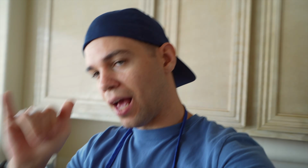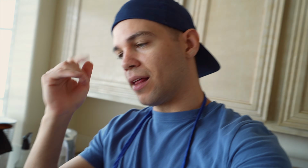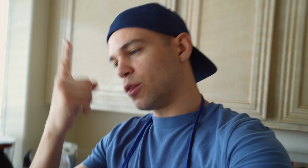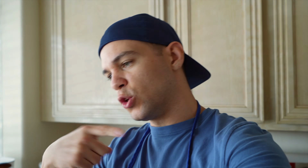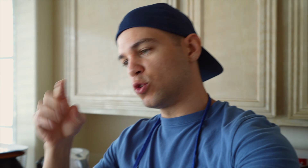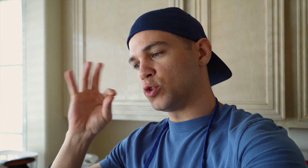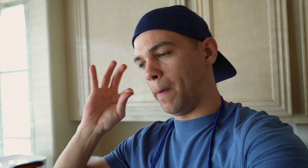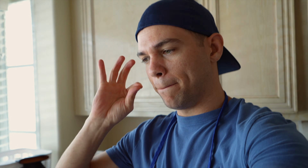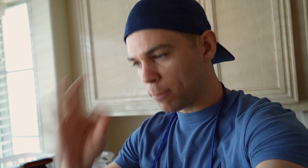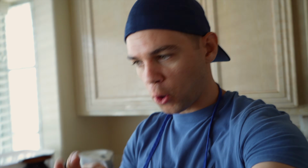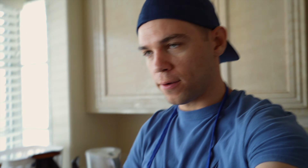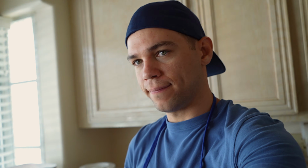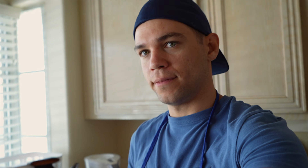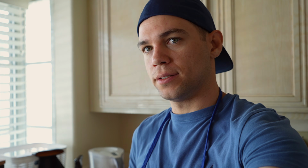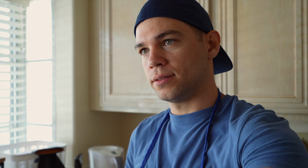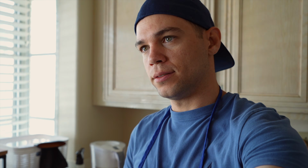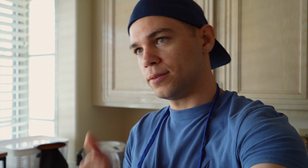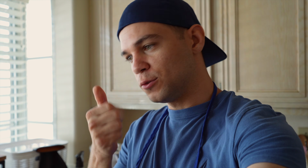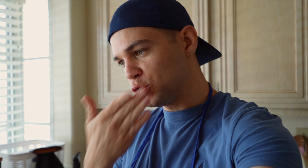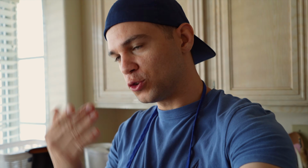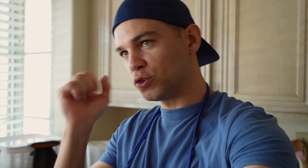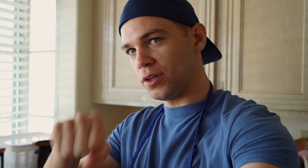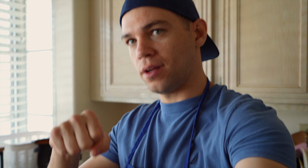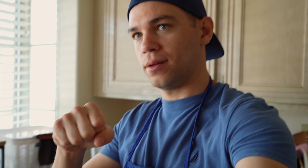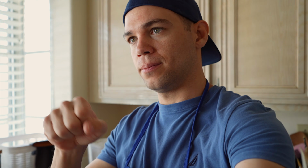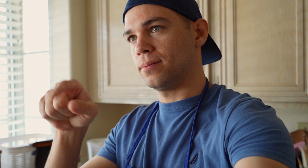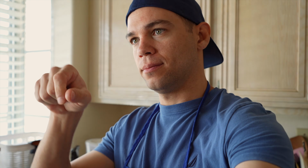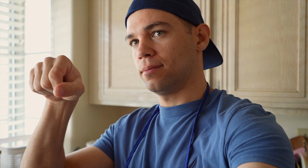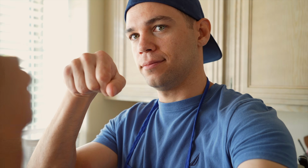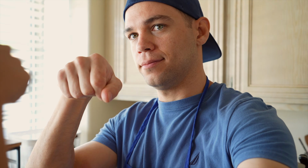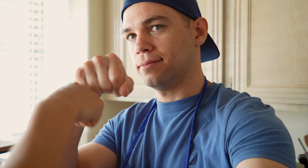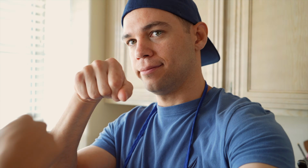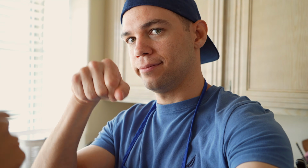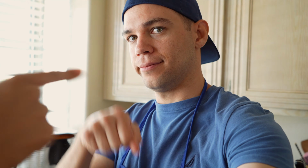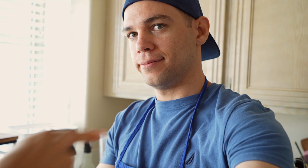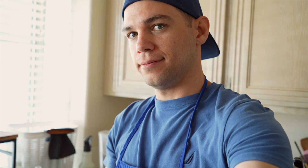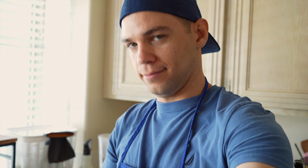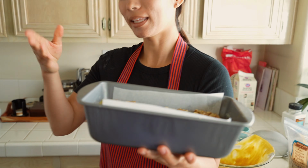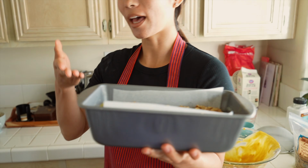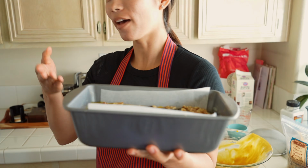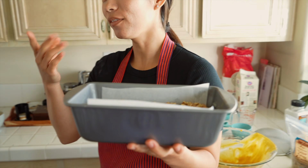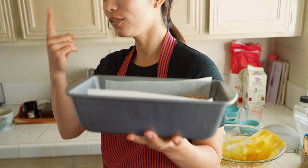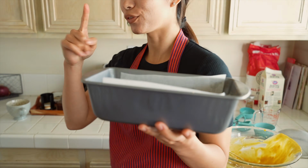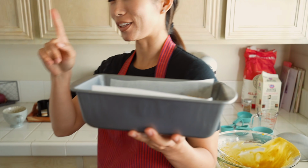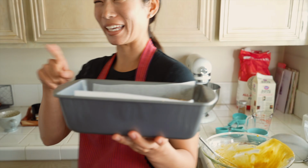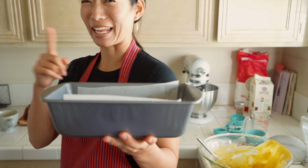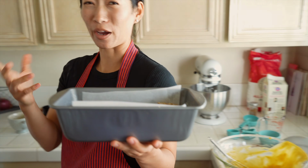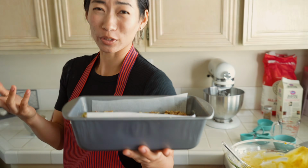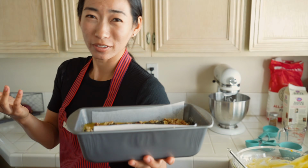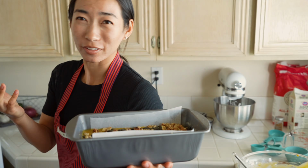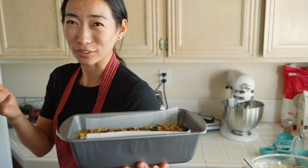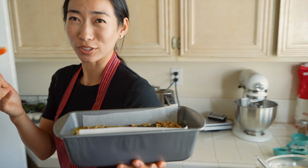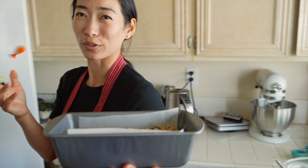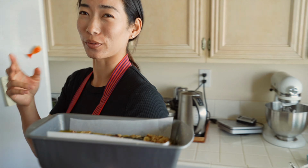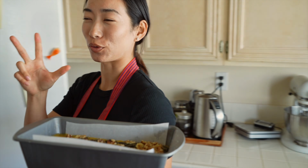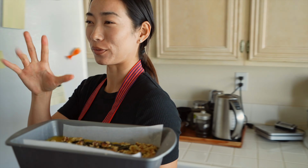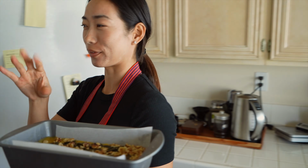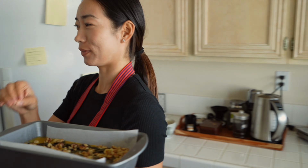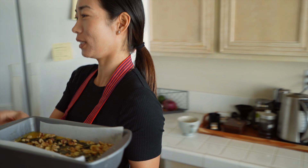R: that looks perfect good job in the oven for like an hour or so 350.